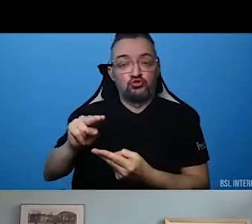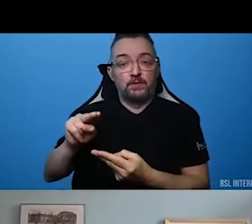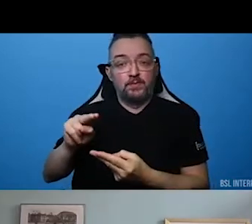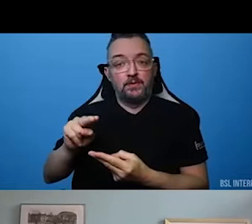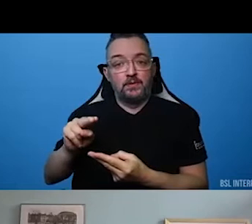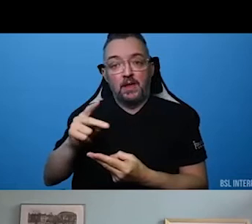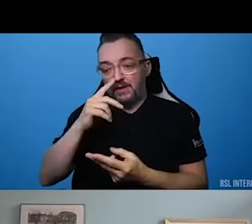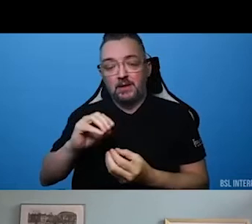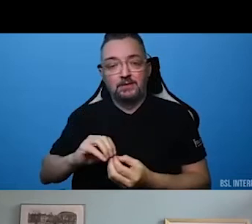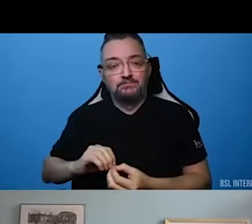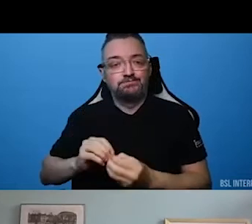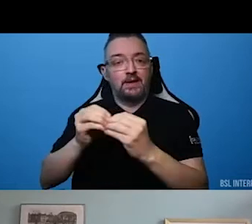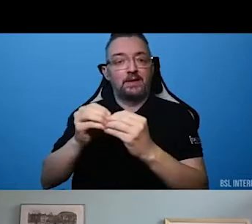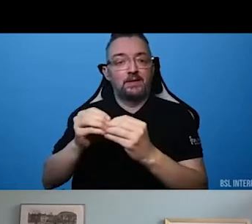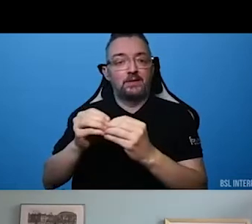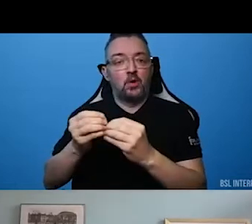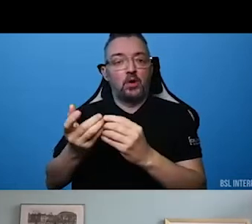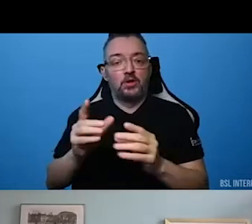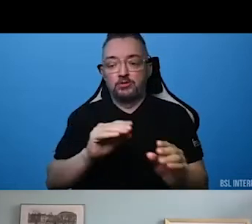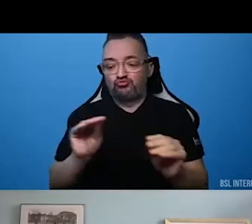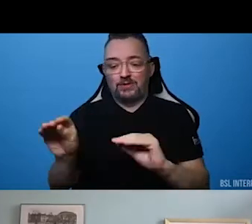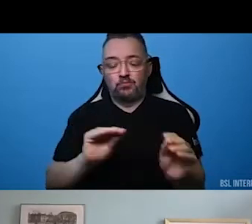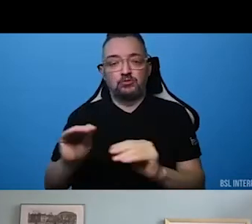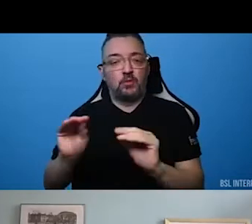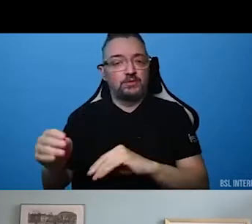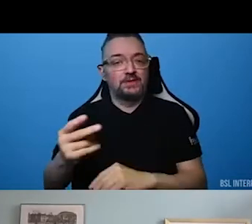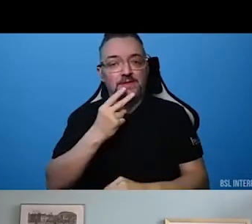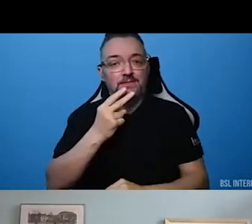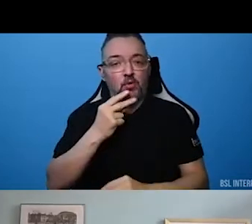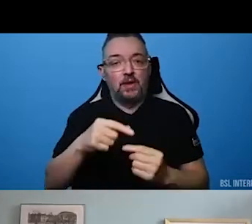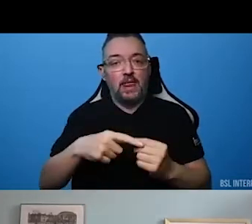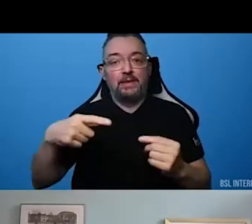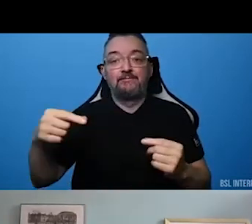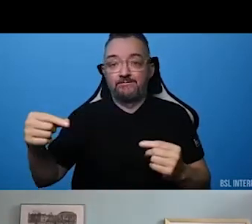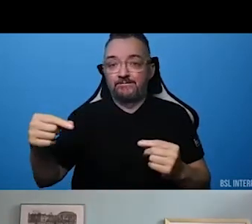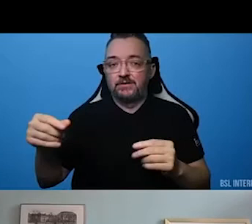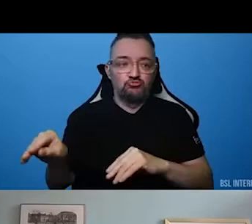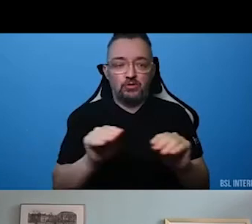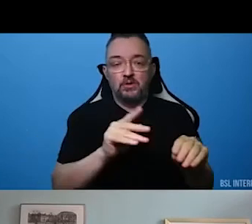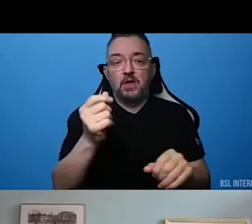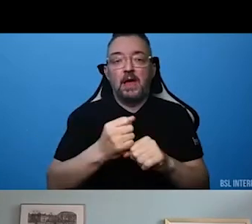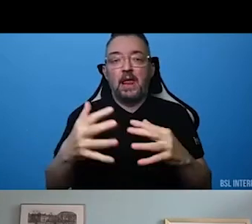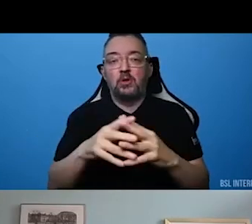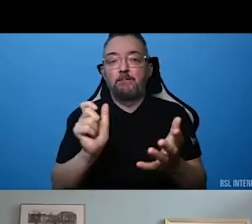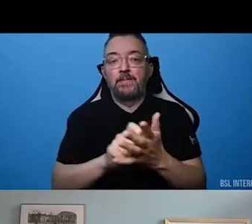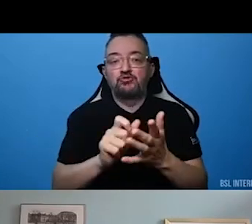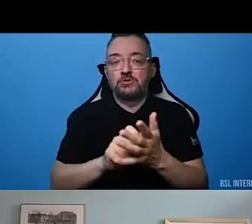producing and transporting the tobacco leaves. The Glasgow merchants would extend credit